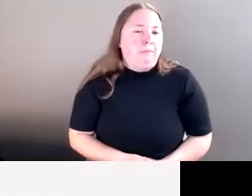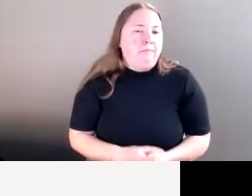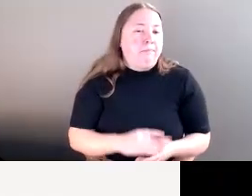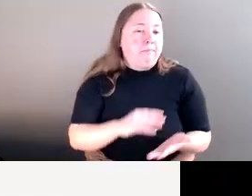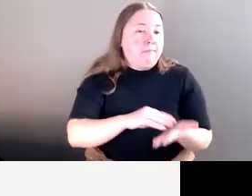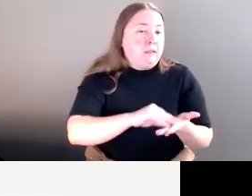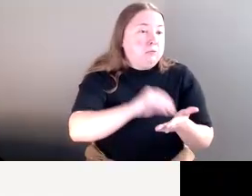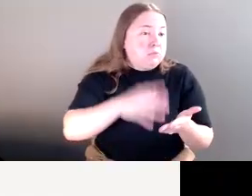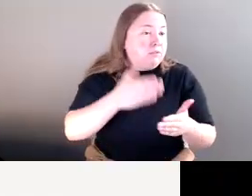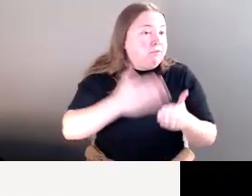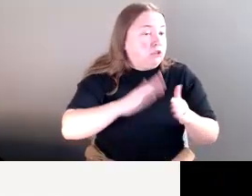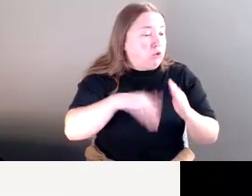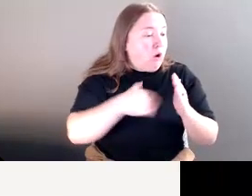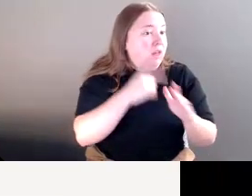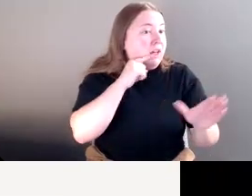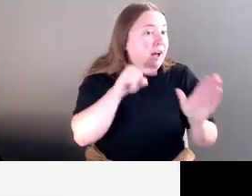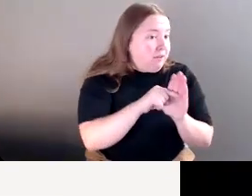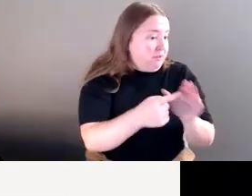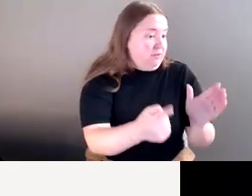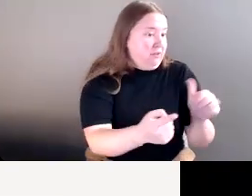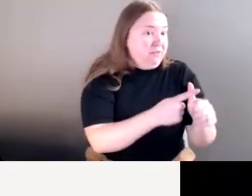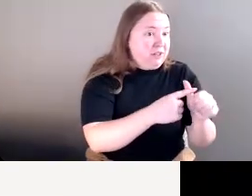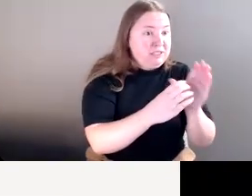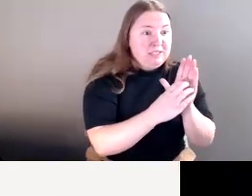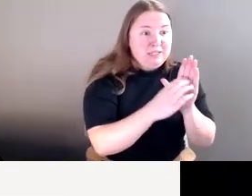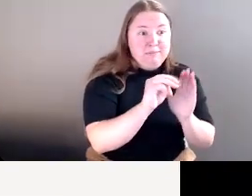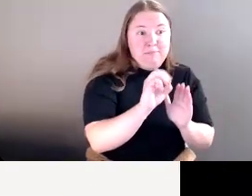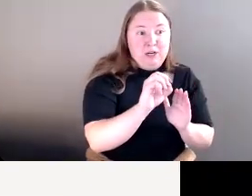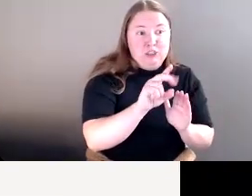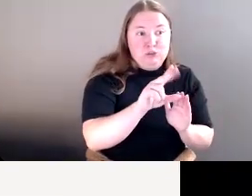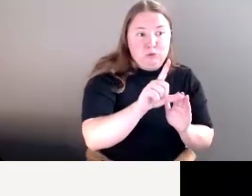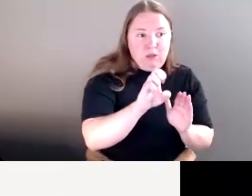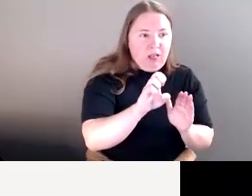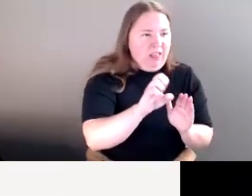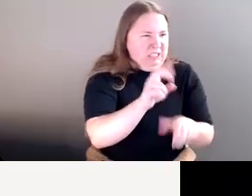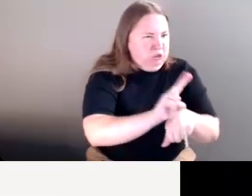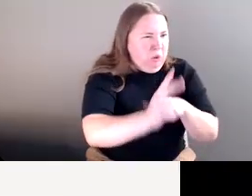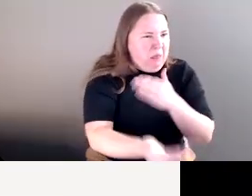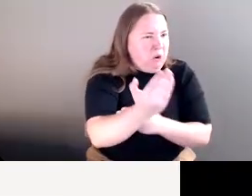for the first module at 2:00am, back to back to back.